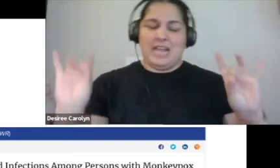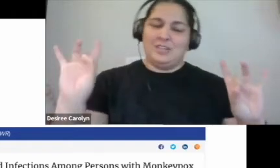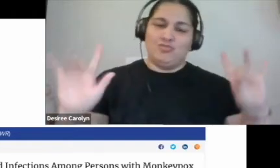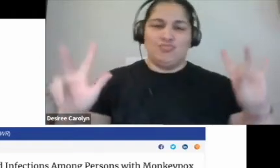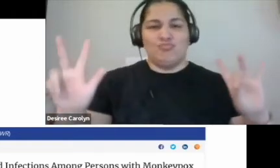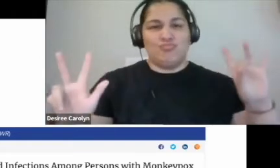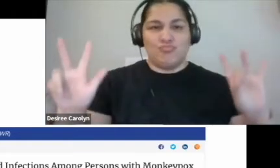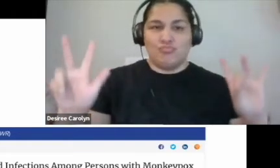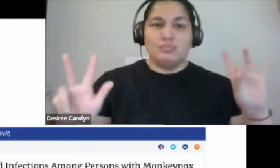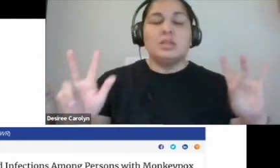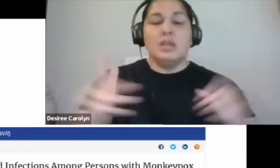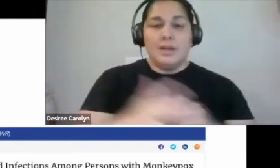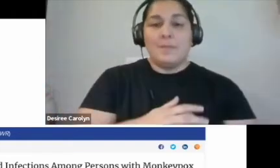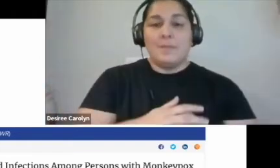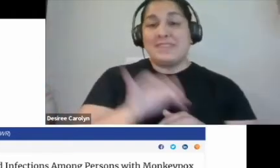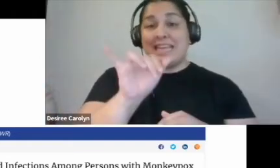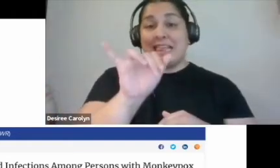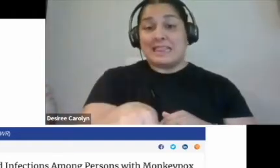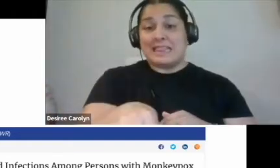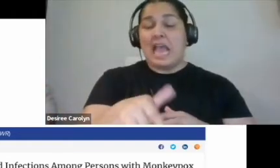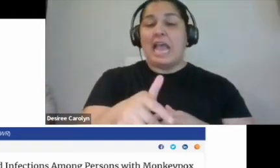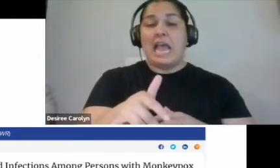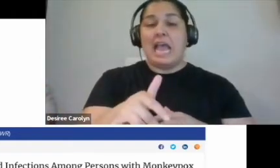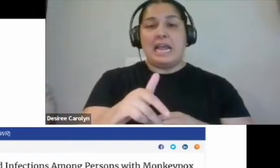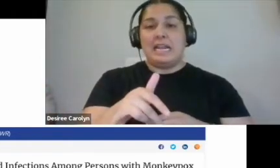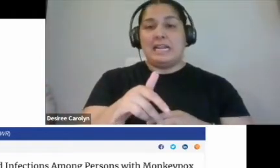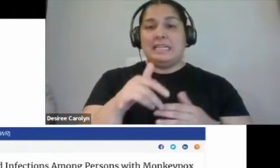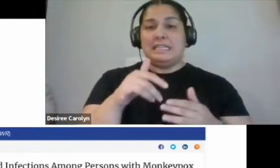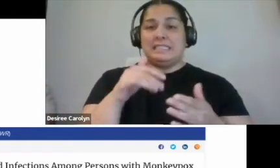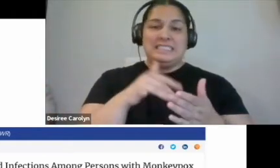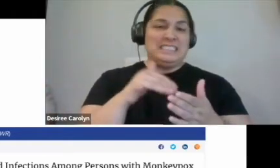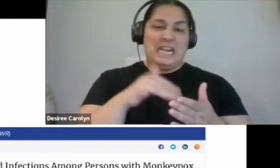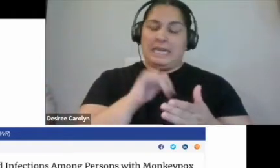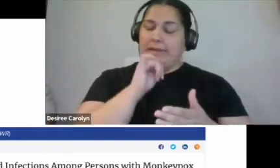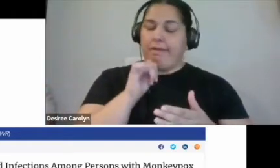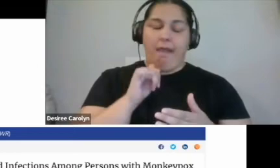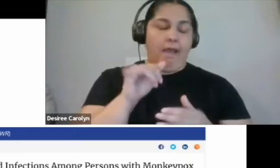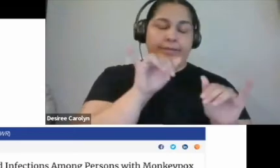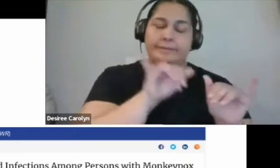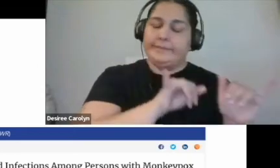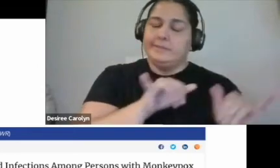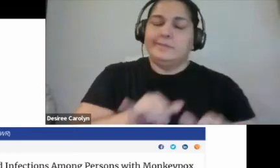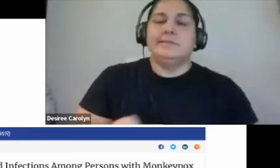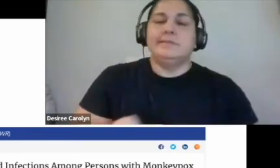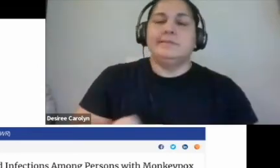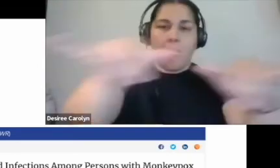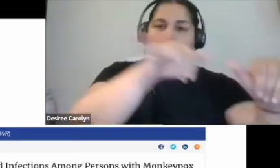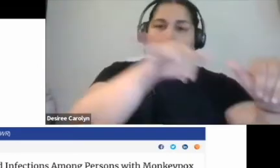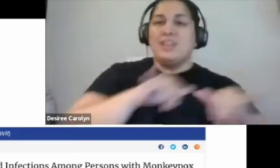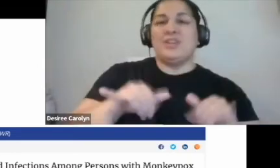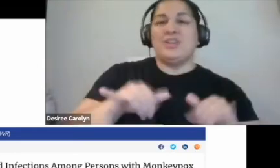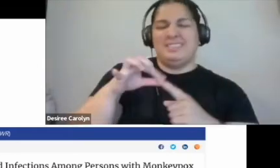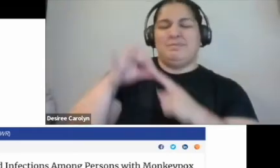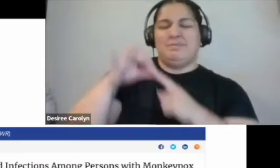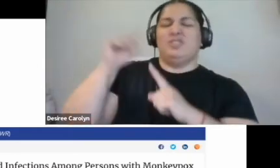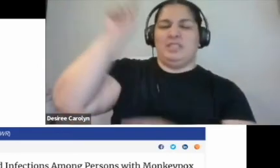particularly in Europe, so you know hard to know whether this will really pan out or